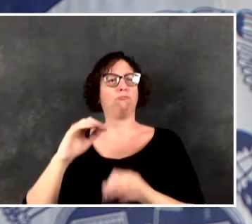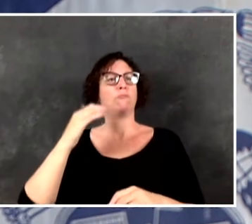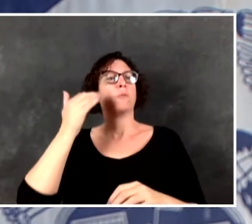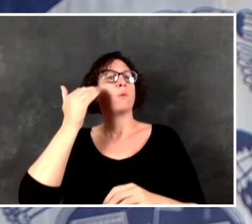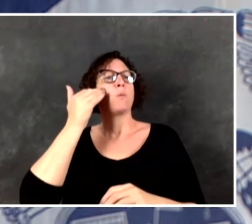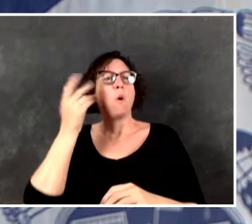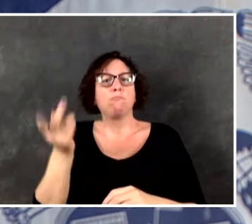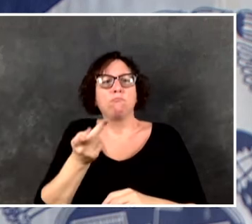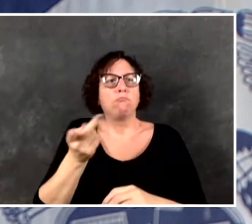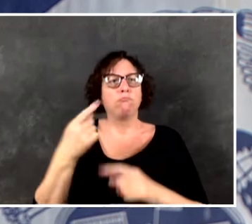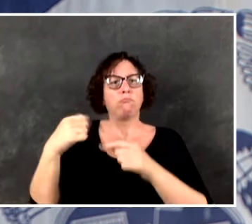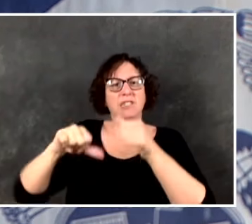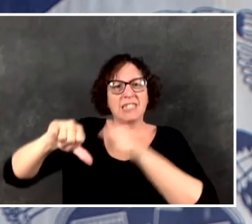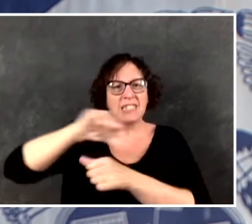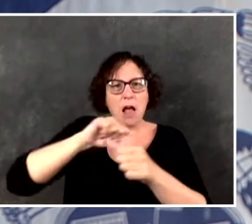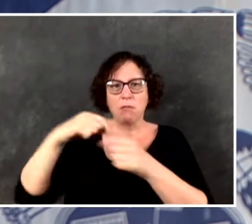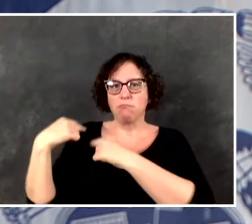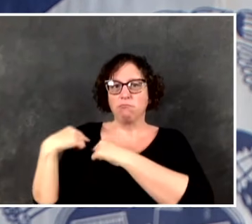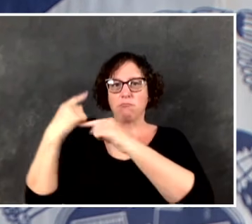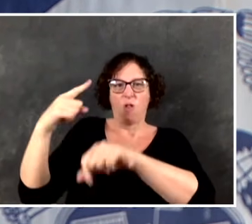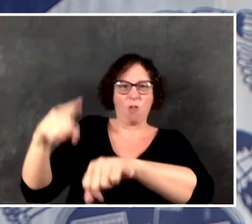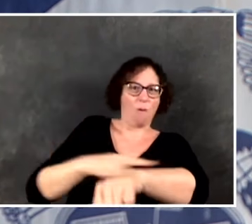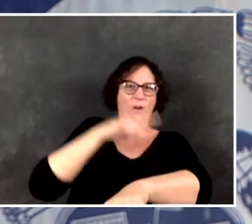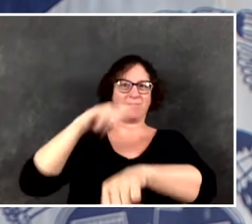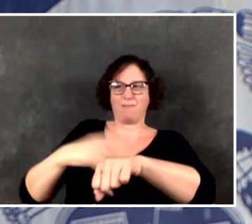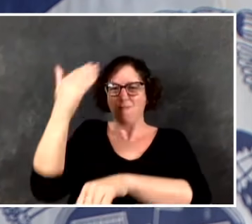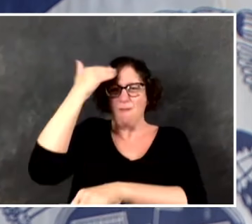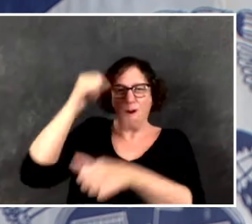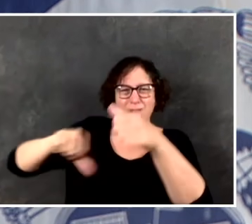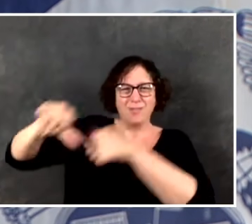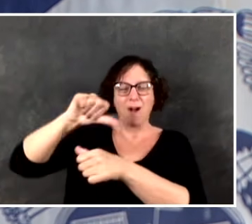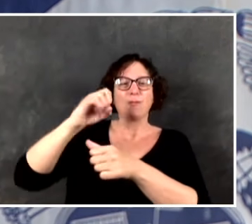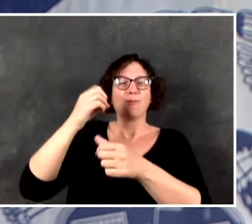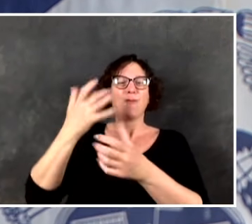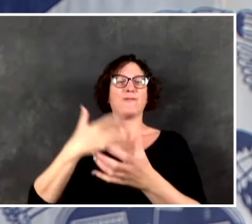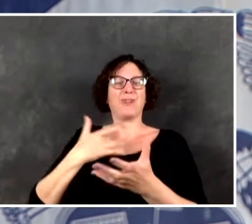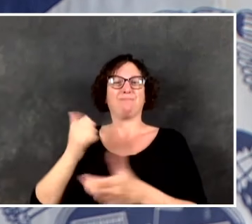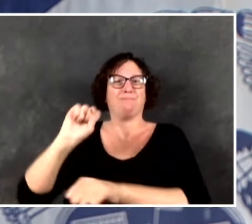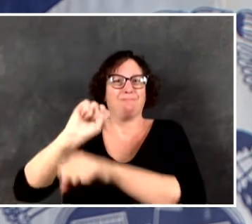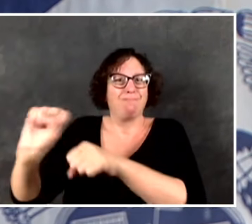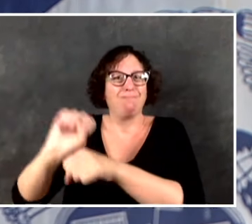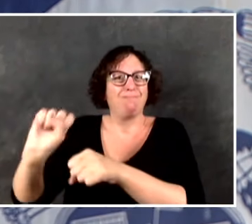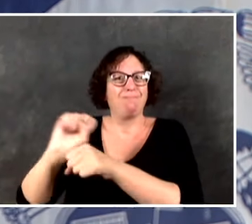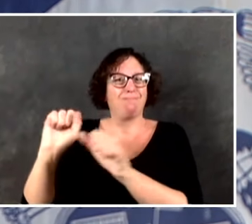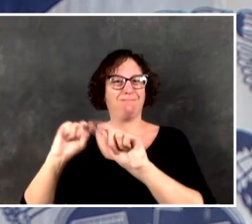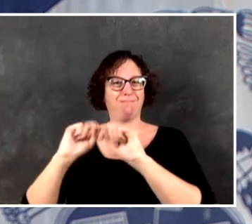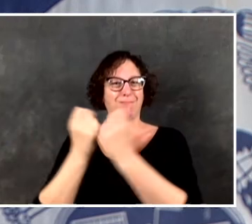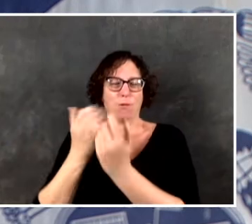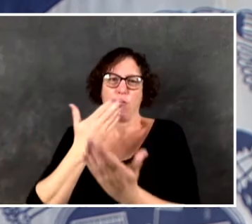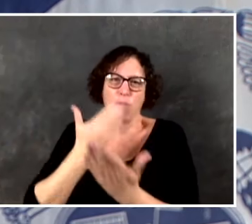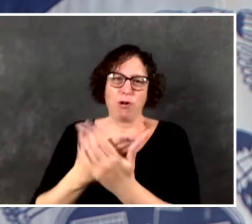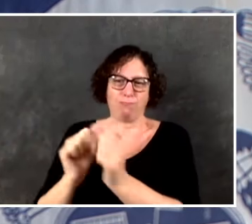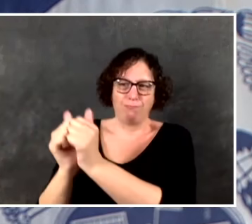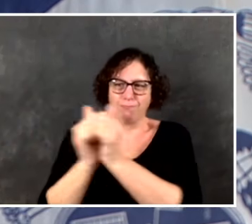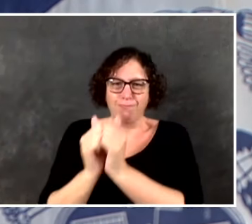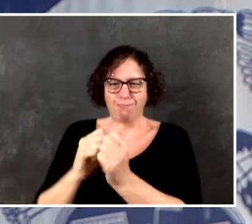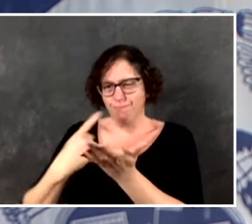KNOWN EACH OTHER FOR A LONGI TME. THEY WORK WELL TOGETHER. THEY SHARE THAT SENSE OF URGENCY. THEY' SUP THE GROUP.